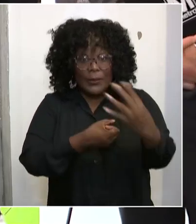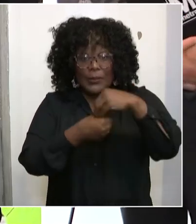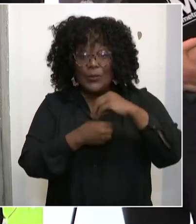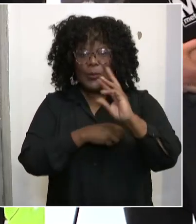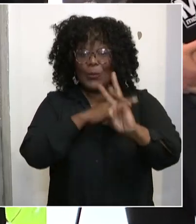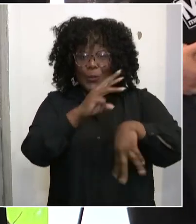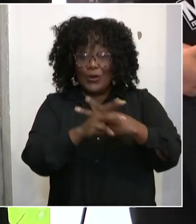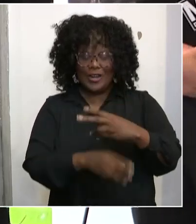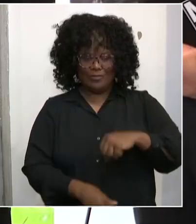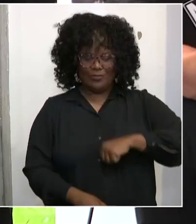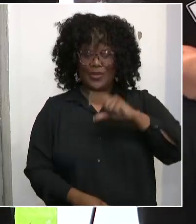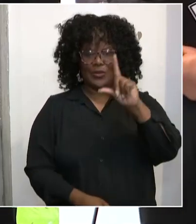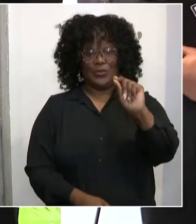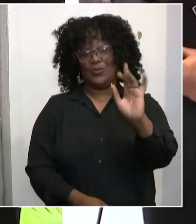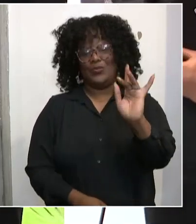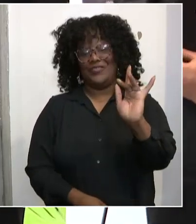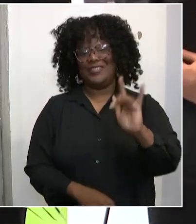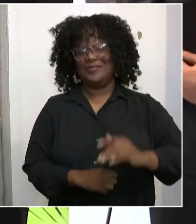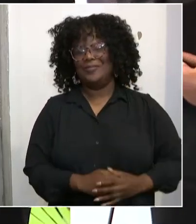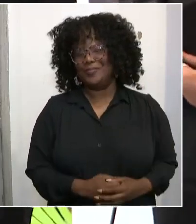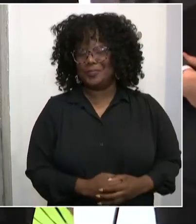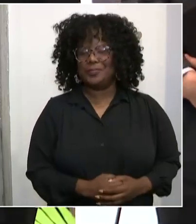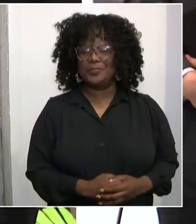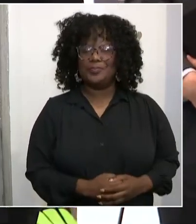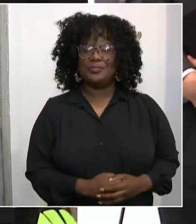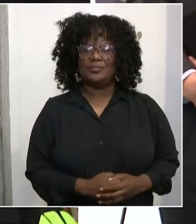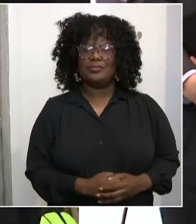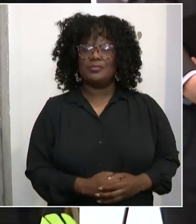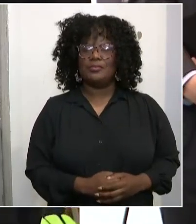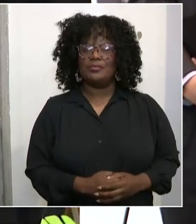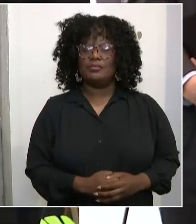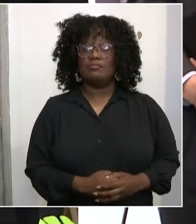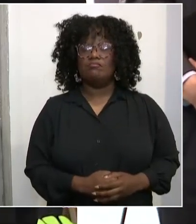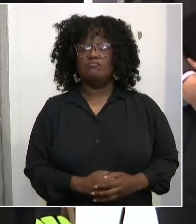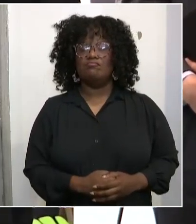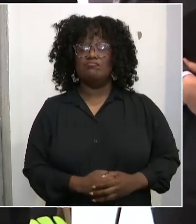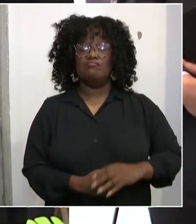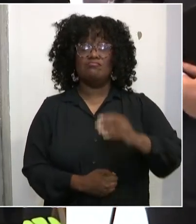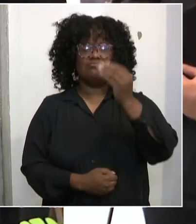I've had the pleasure and the honor uh to work side by side with Capital Pride